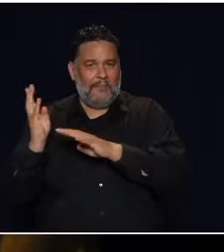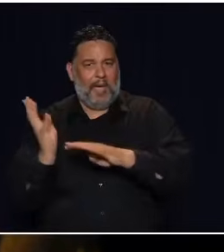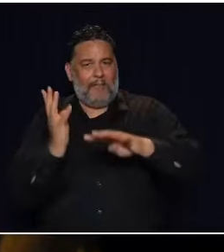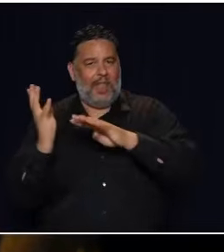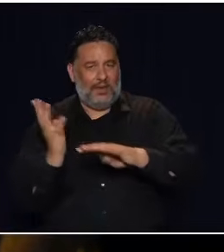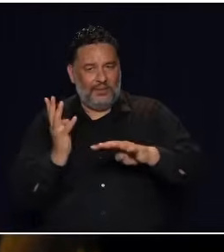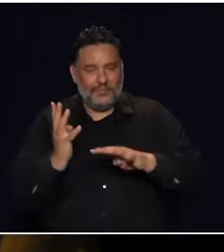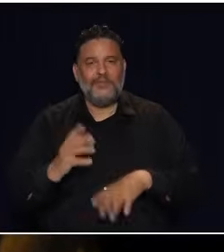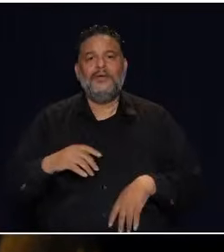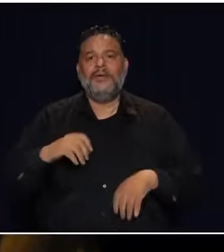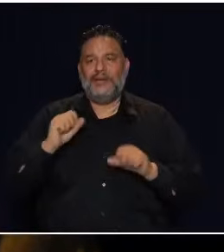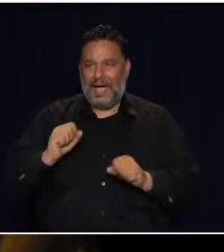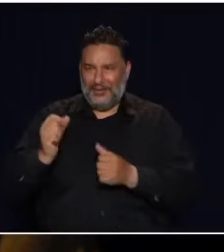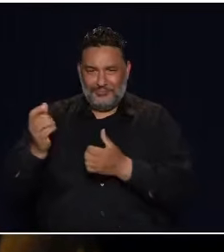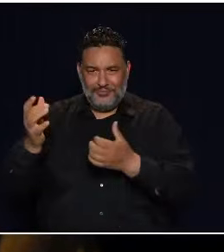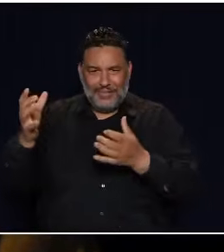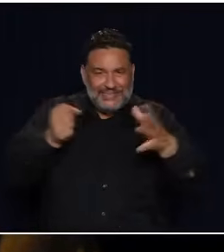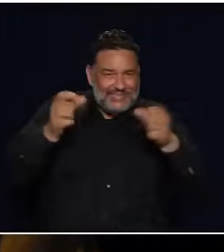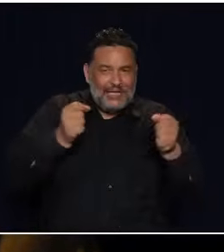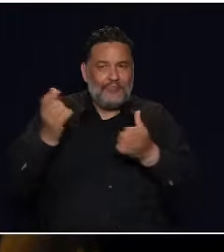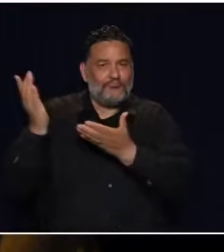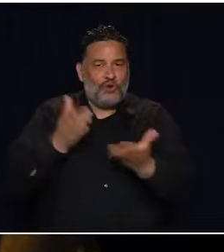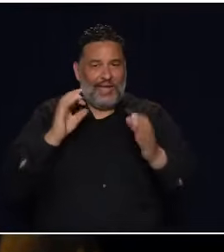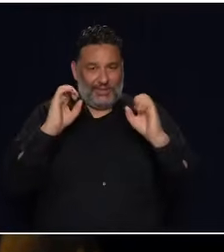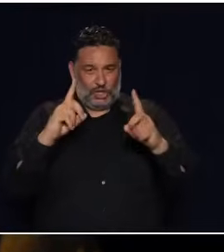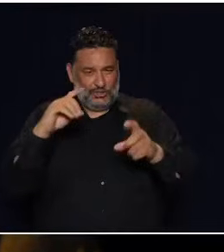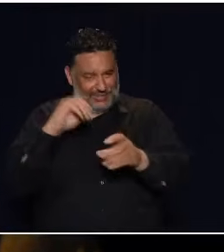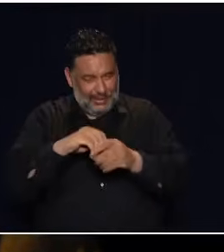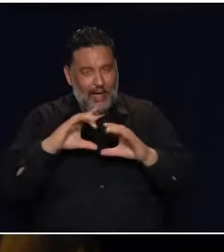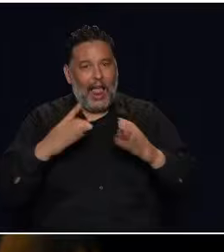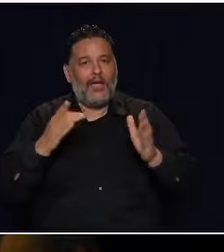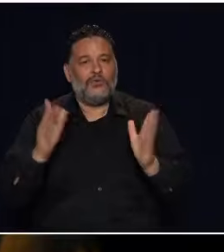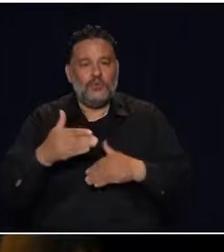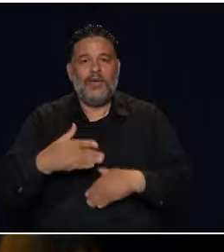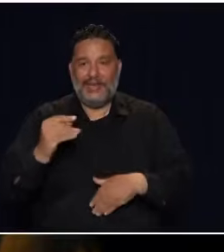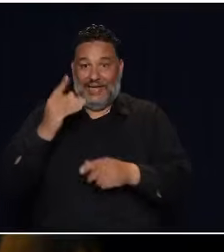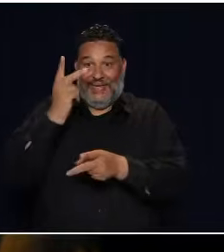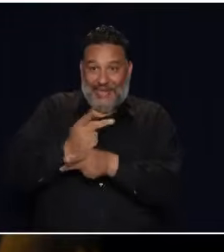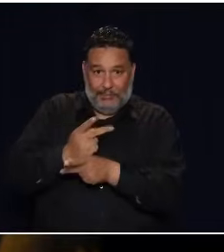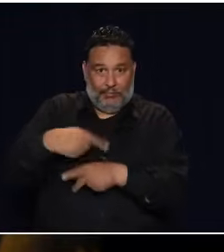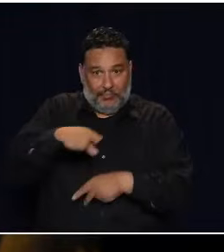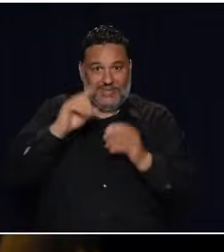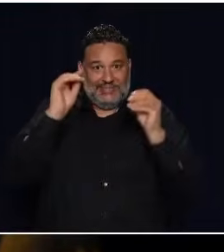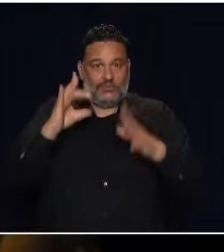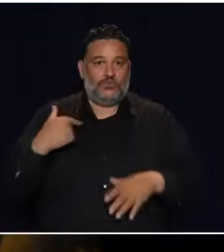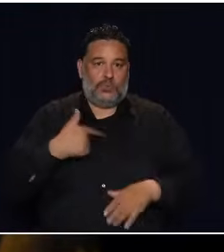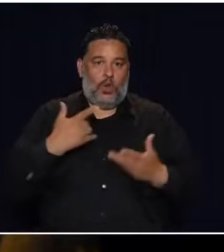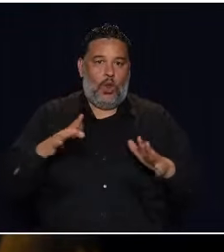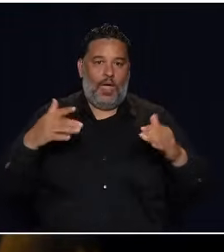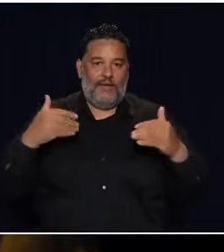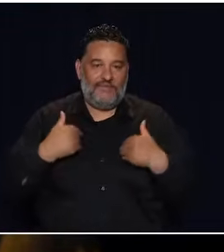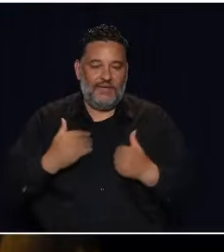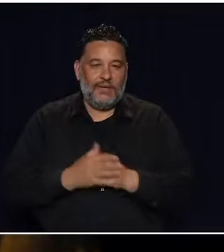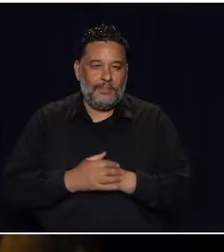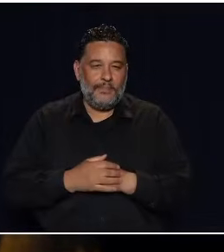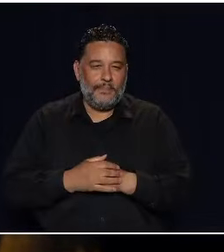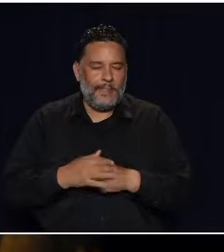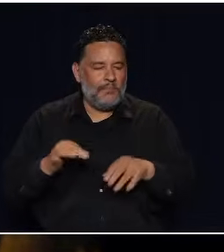ORGANIZATIONS TO STRENGTHEN THE EDUCATION PIPELINE. THIS IS SO WE CAN BRING EDUCATORS INTO THE CLASSROOM AND